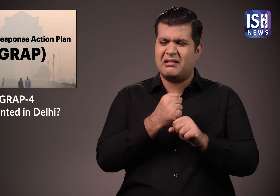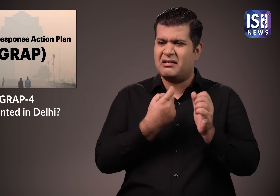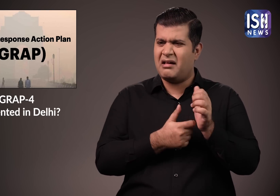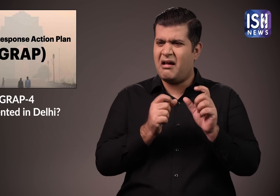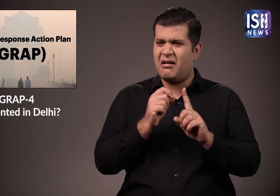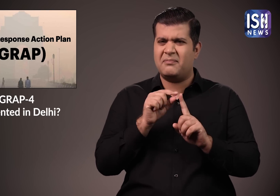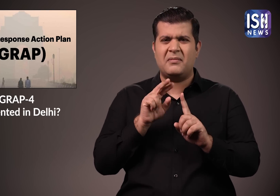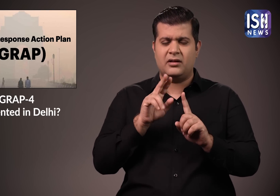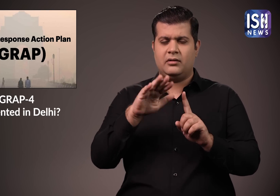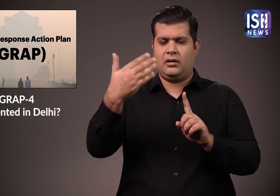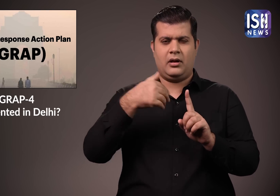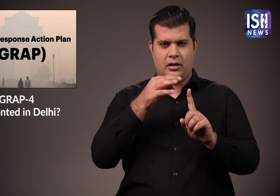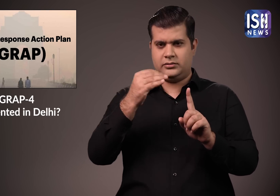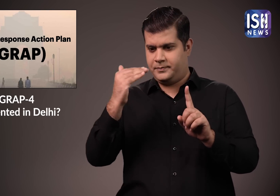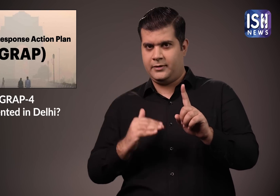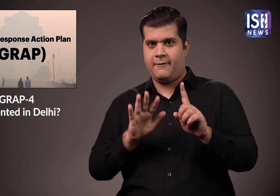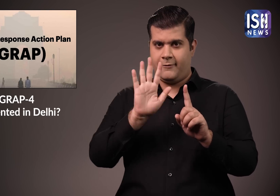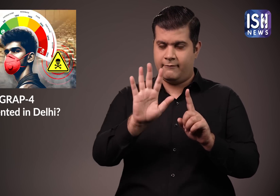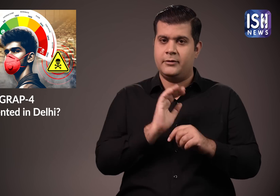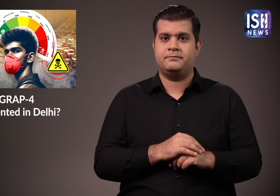I'll explain what GRAP means a little later.